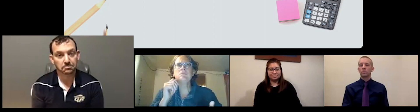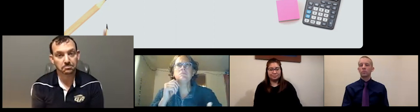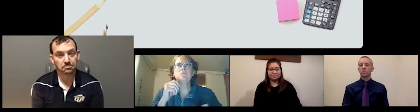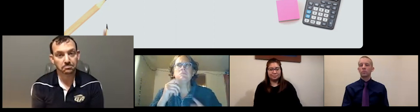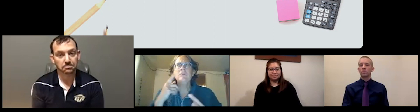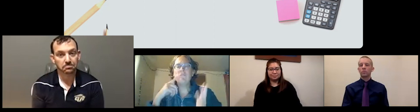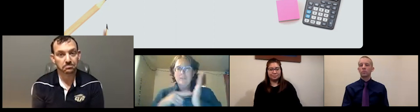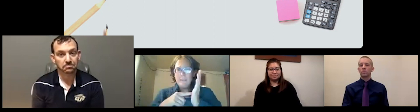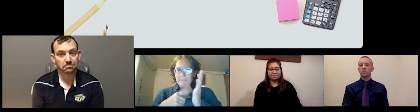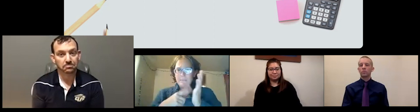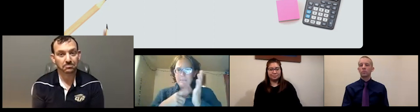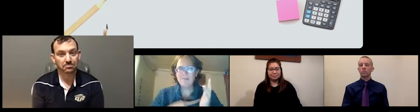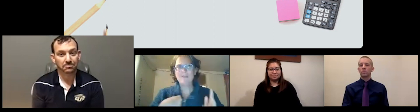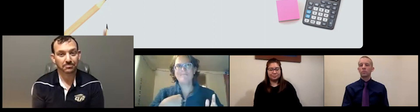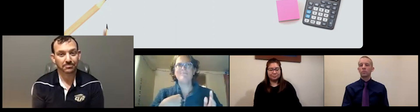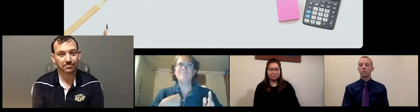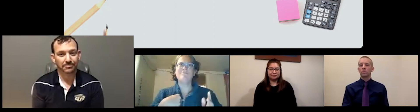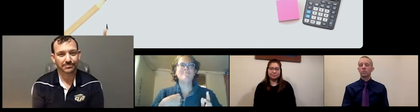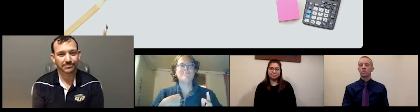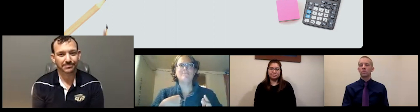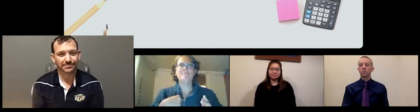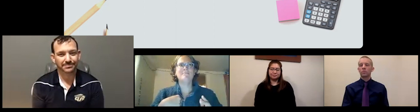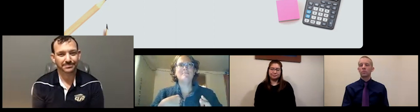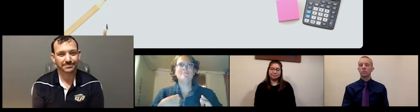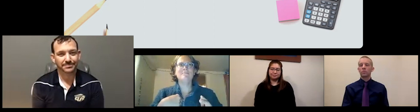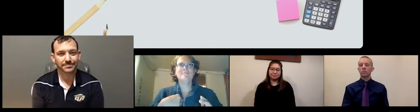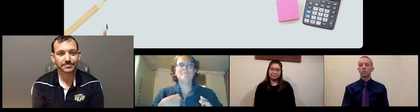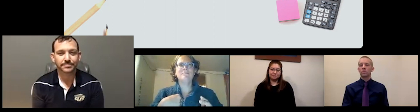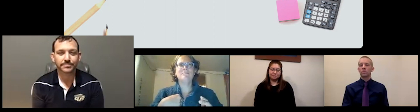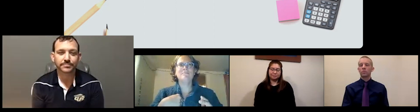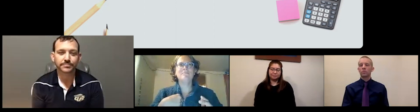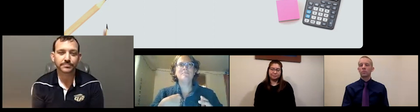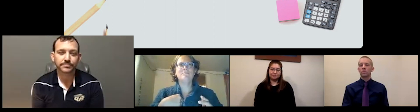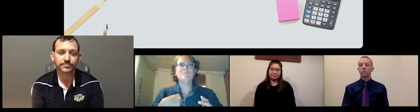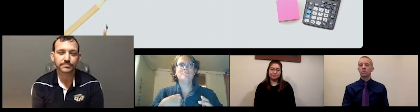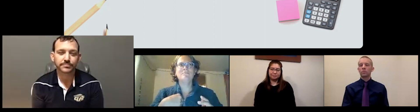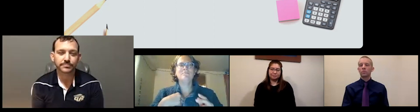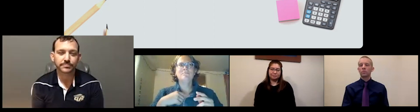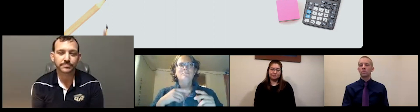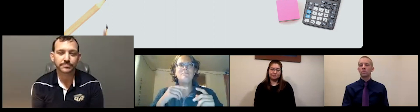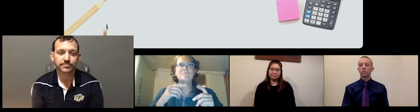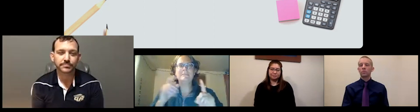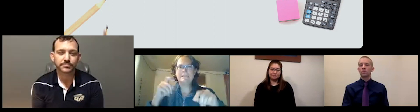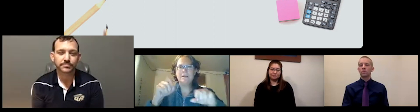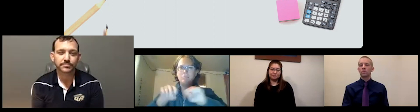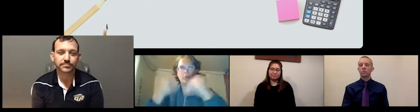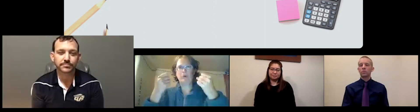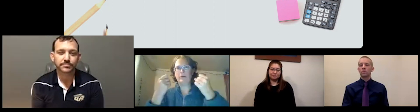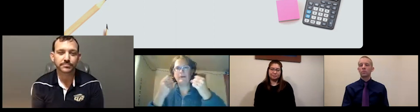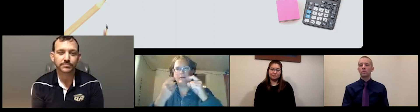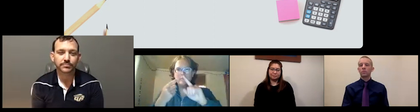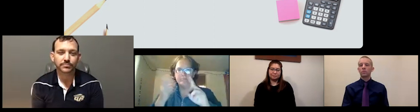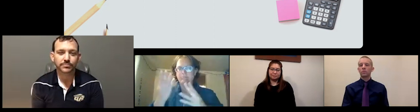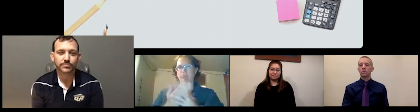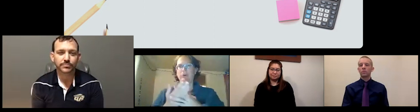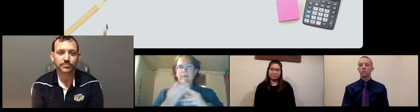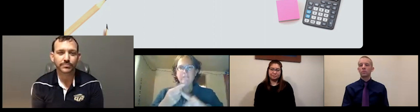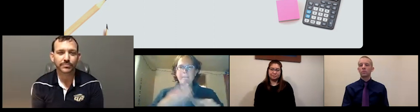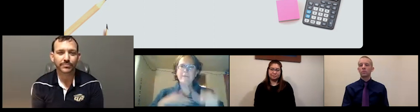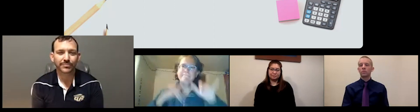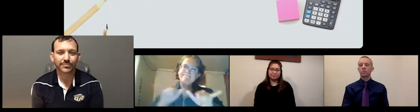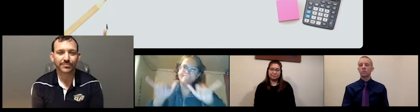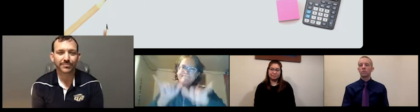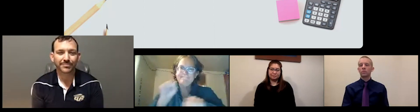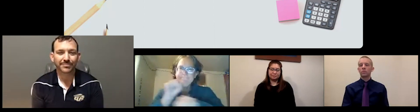Sometimes I need a break from my routine or work,